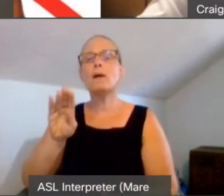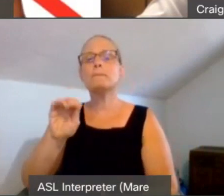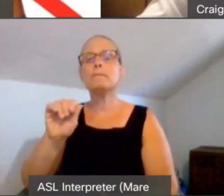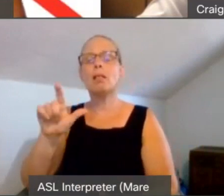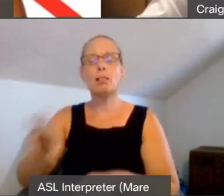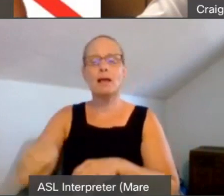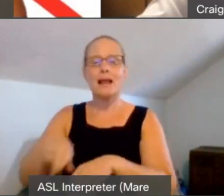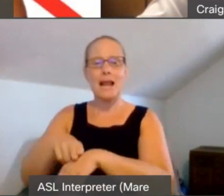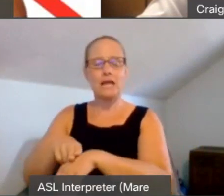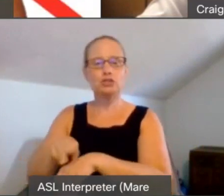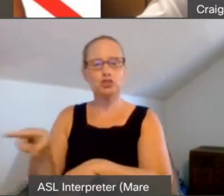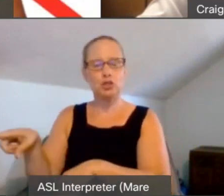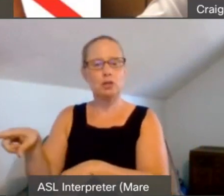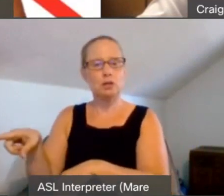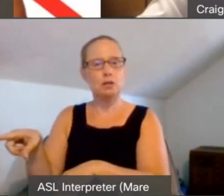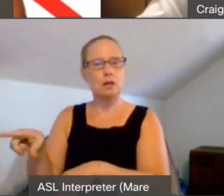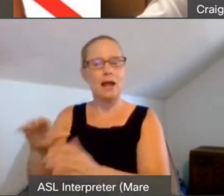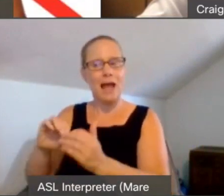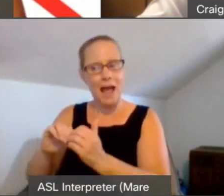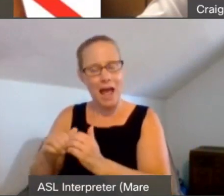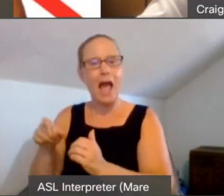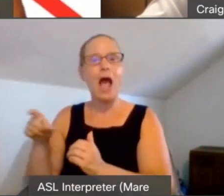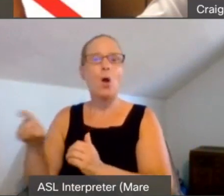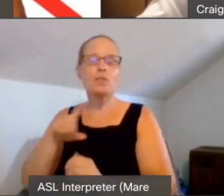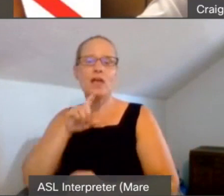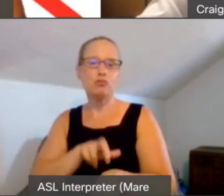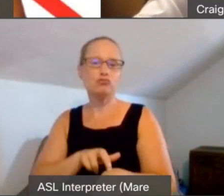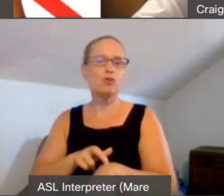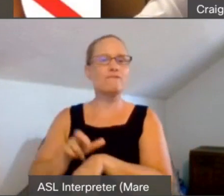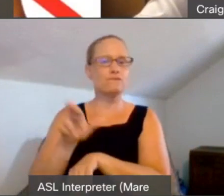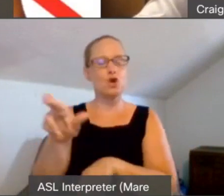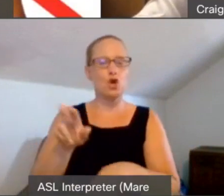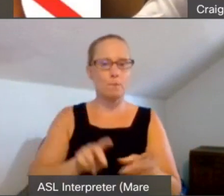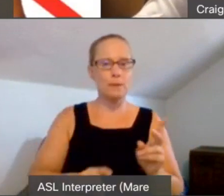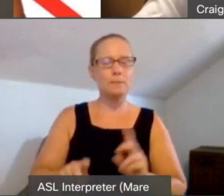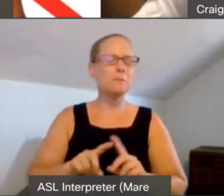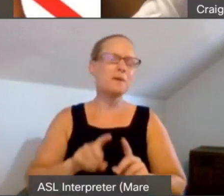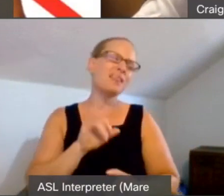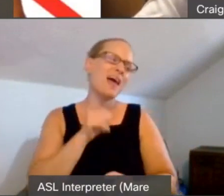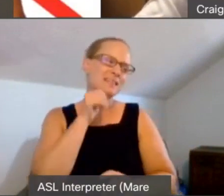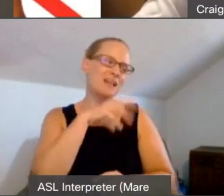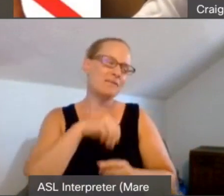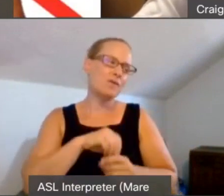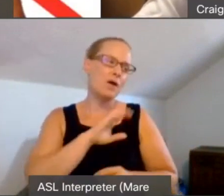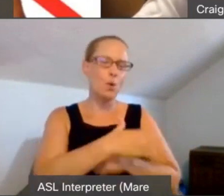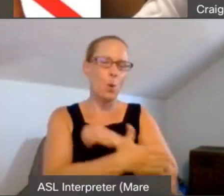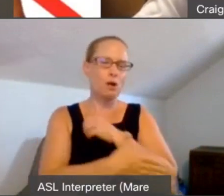with individuals who are referred to recovery court but that's not part of your judicial district Judge Hannah, is that correct?